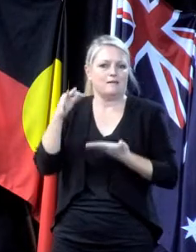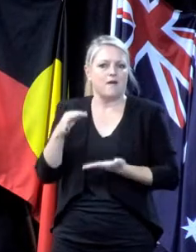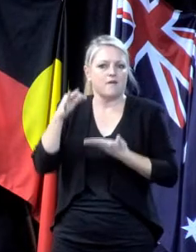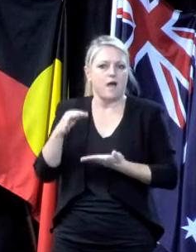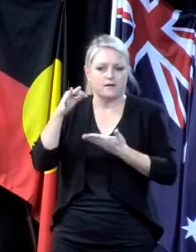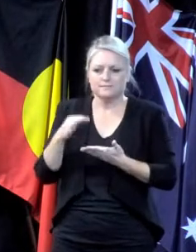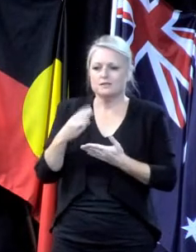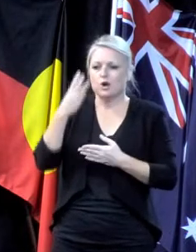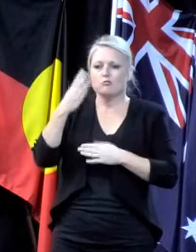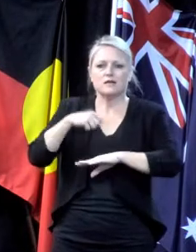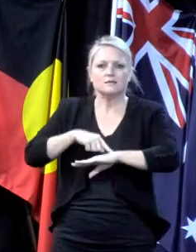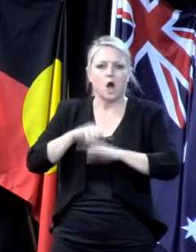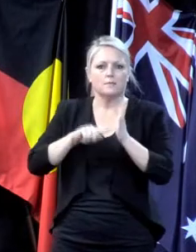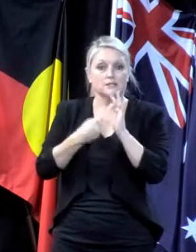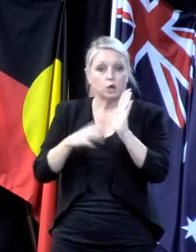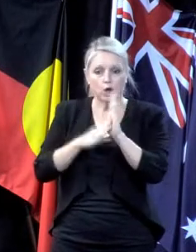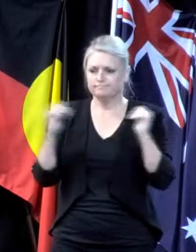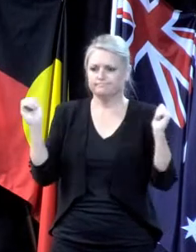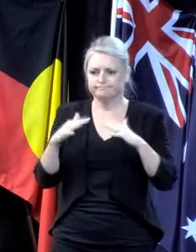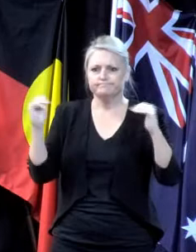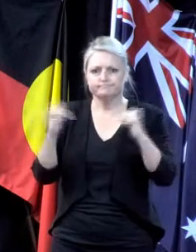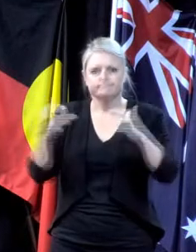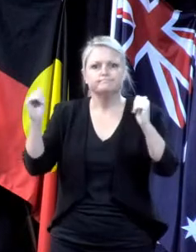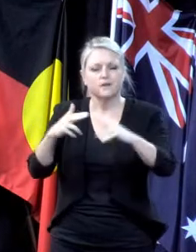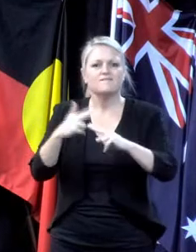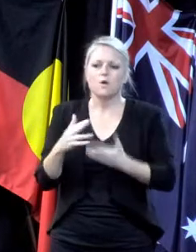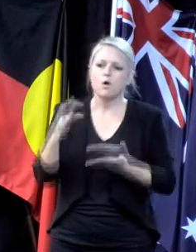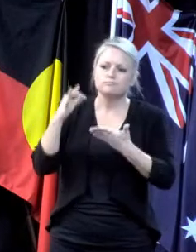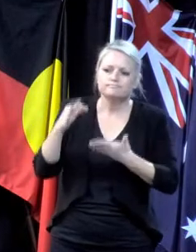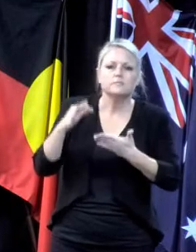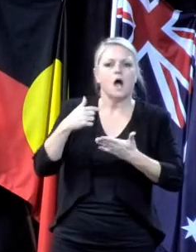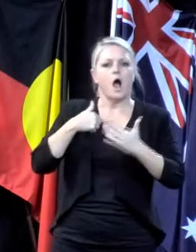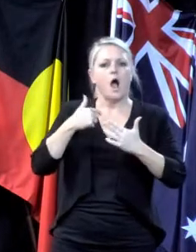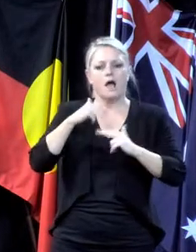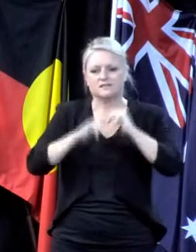And I prepare the resources for other people, like Catherine, to deliver those in other areas of our region.